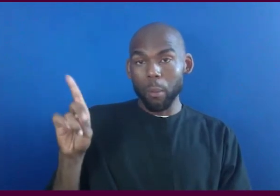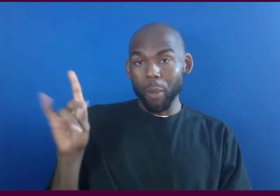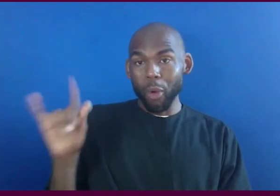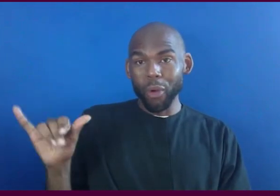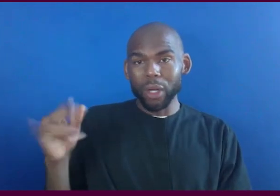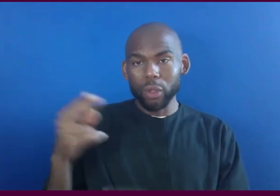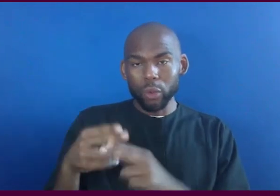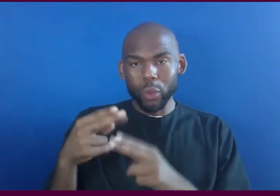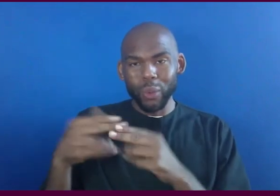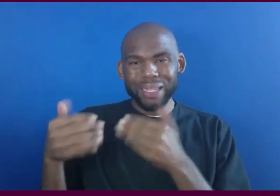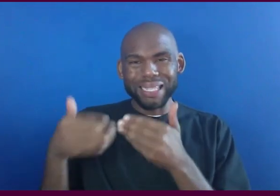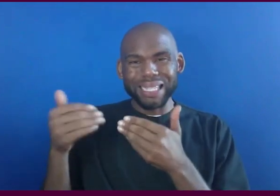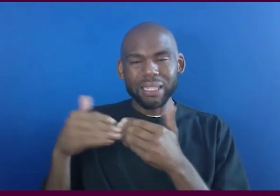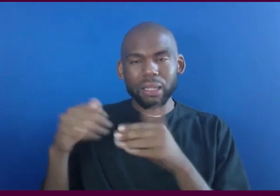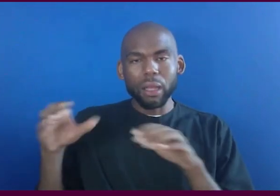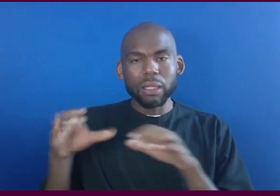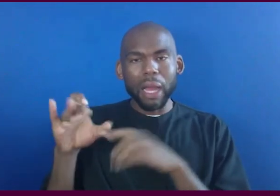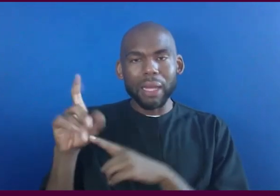called Easy Does It Emergency Services.